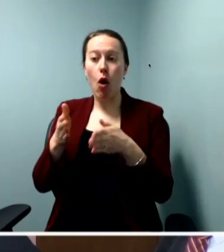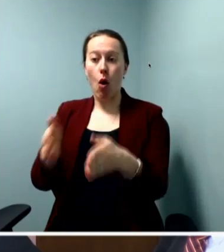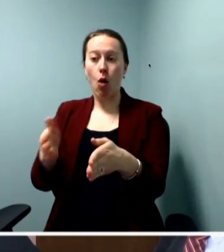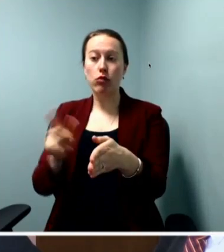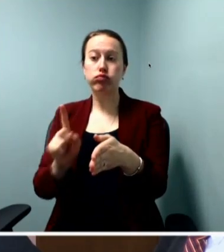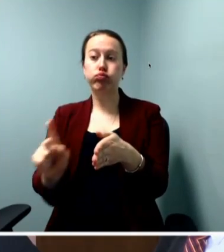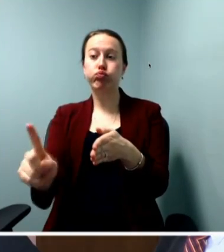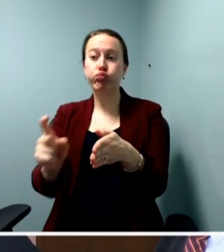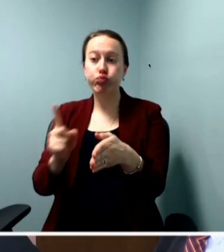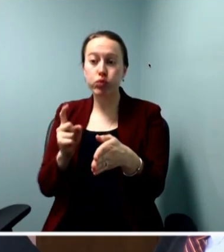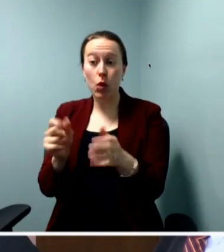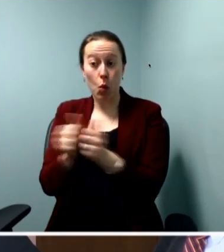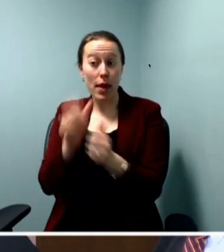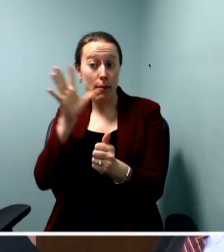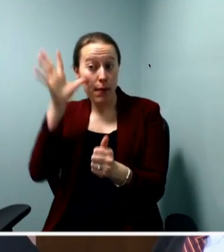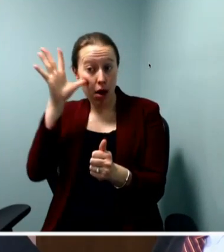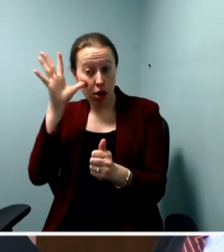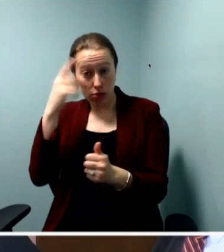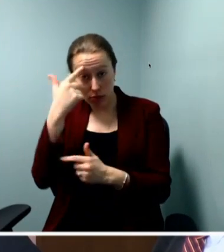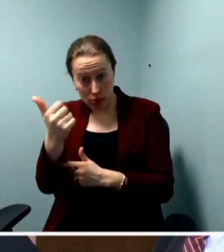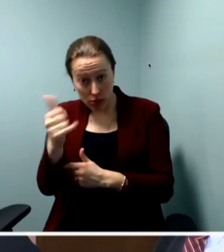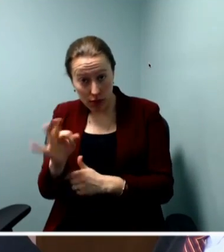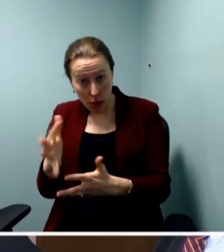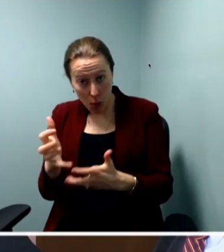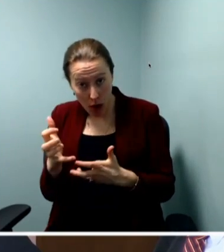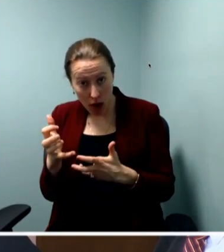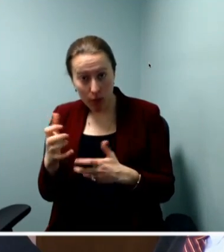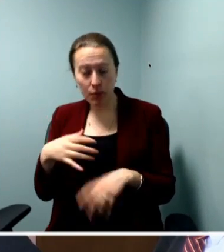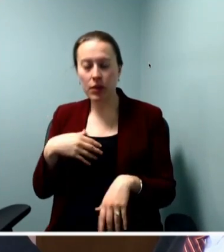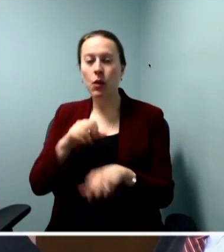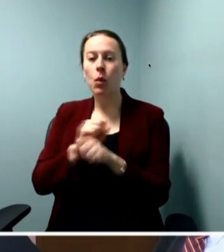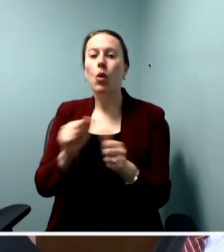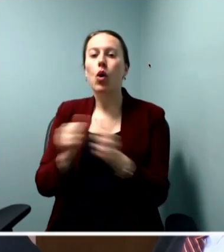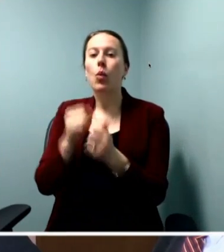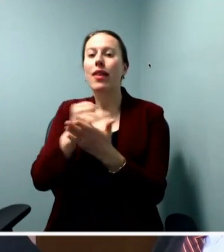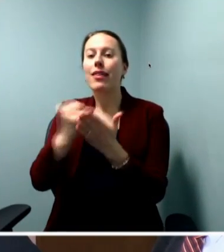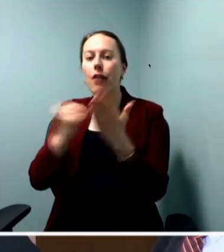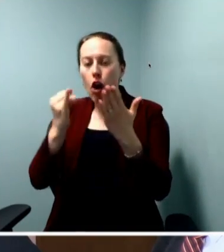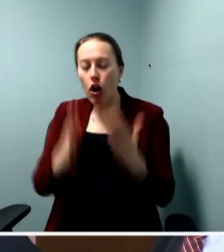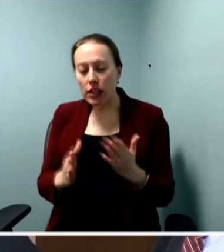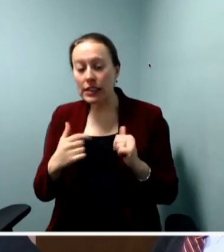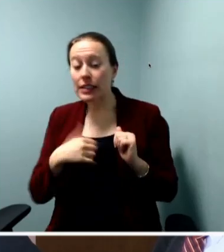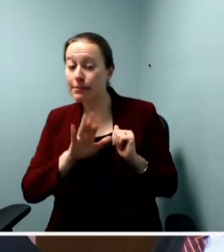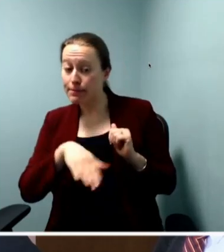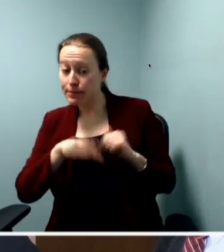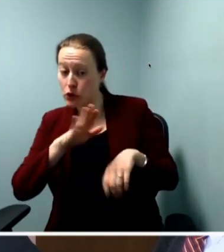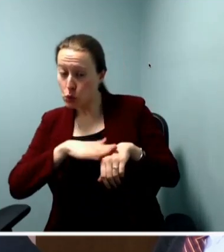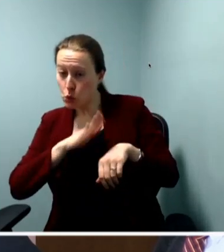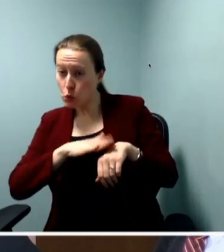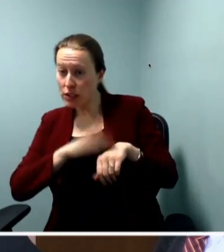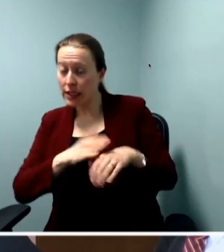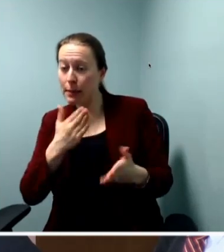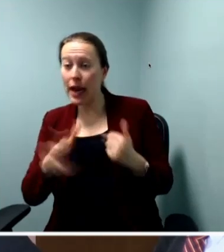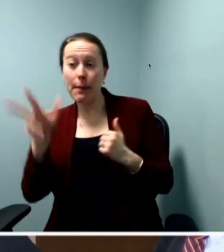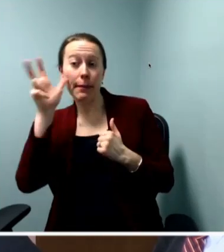The artists we worked with were told, "Well, now, you're going to hear sounds that may not seem appropriate sounds to you,